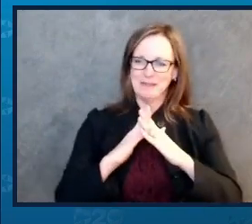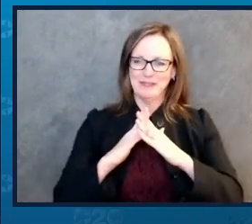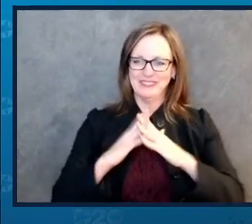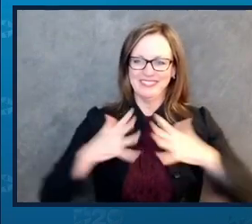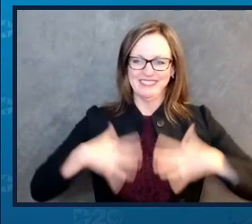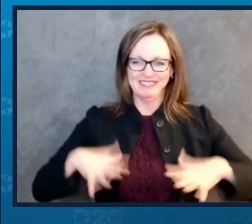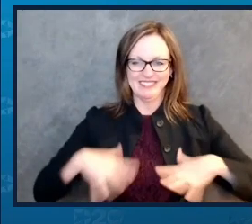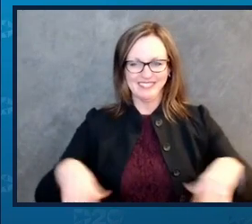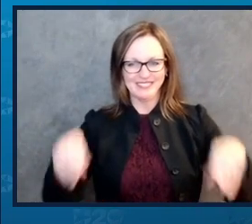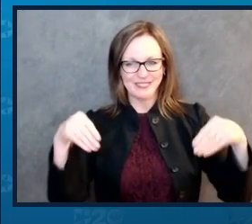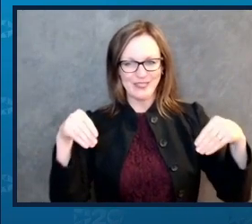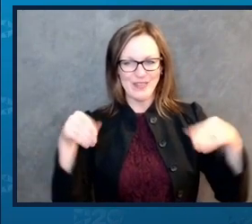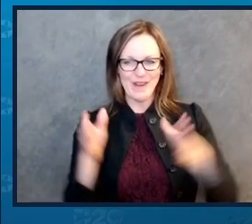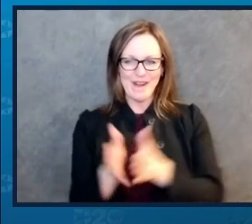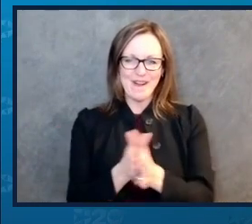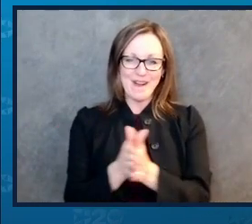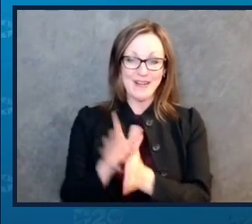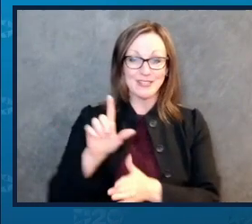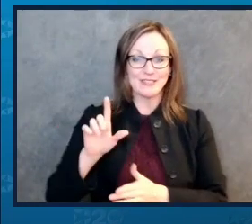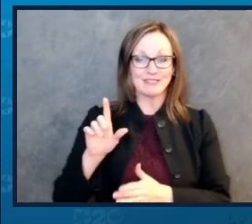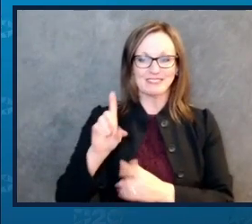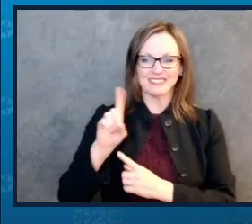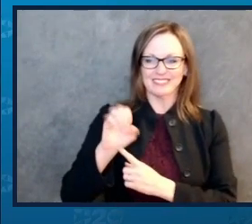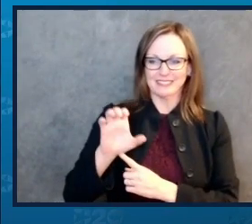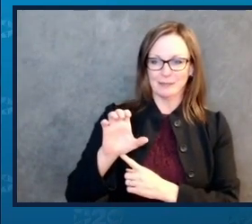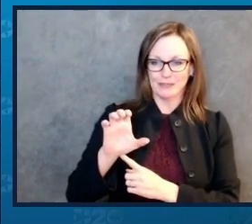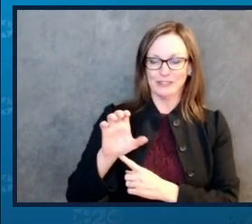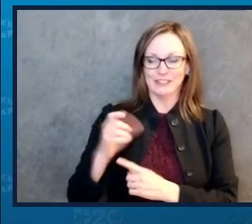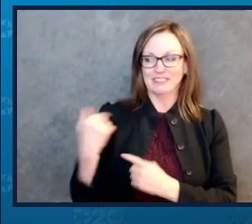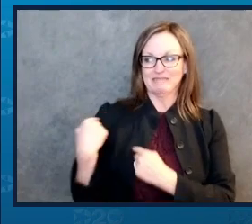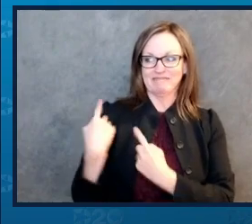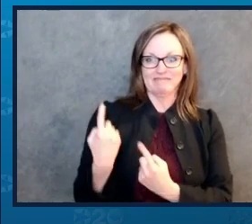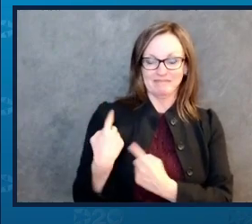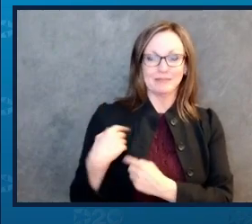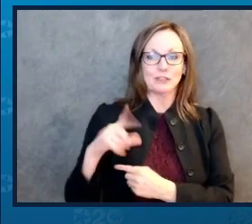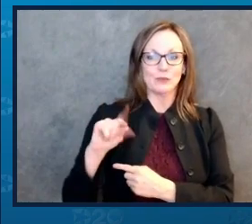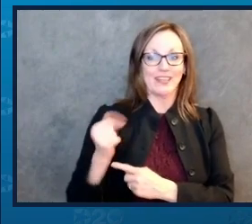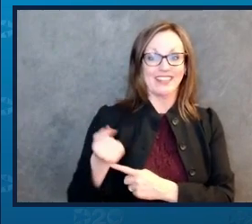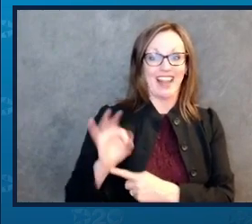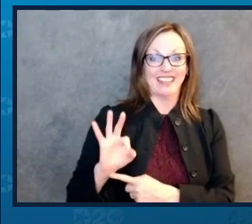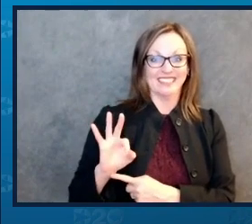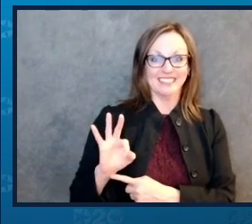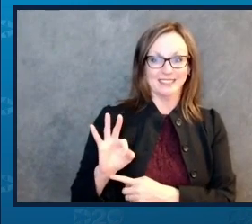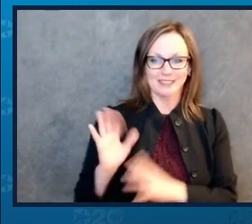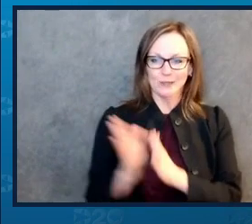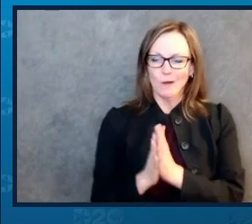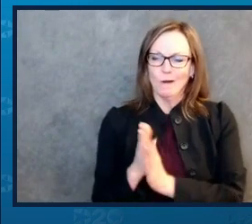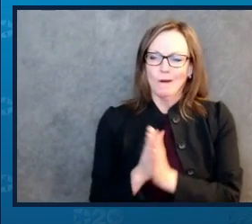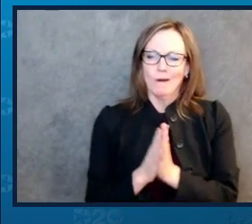DECEMBER 14TH IT WAS BOOMING THEN, BAM, IT WAS COVID. WAS SCARY. NO ONE WAS BIG ANYTHING.